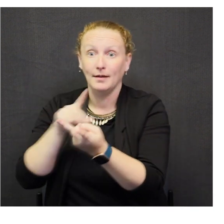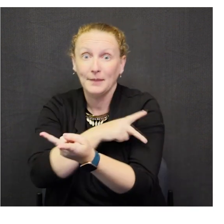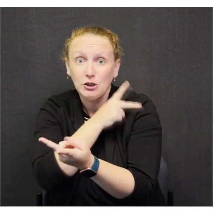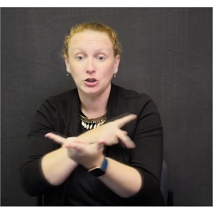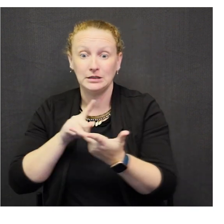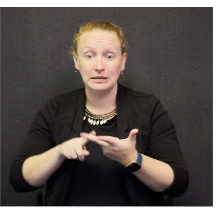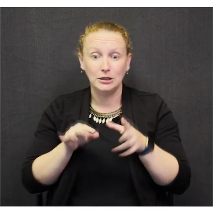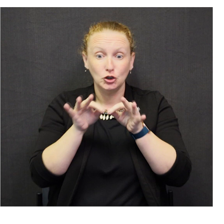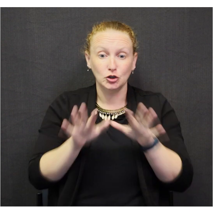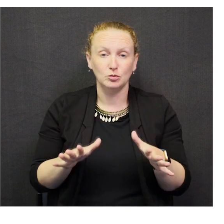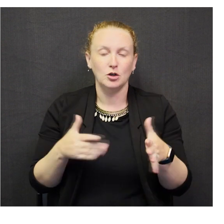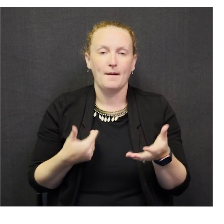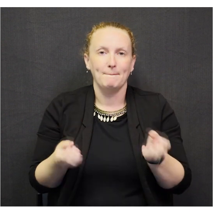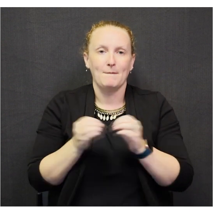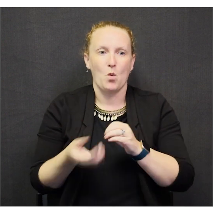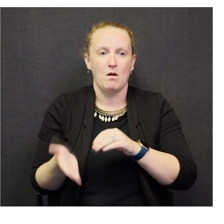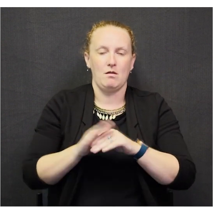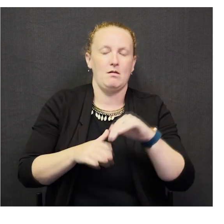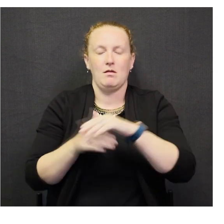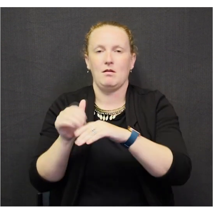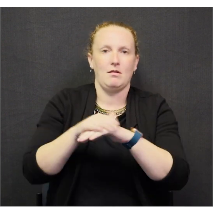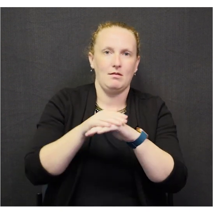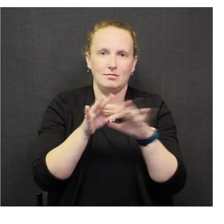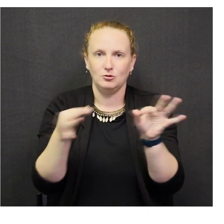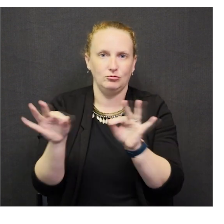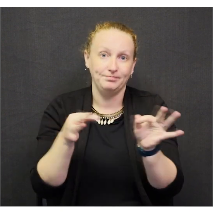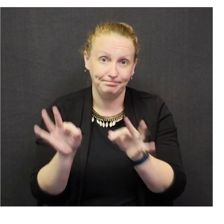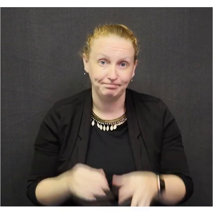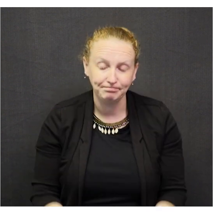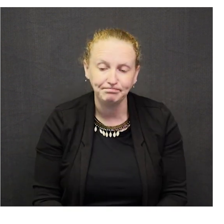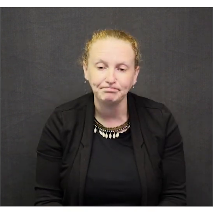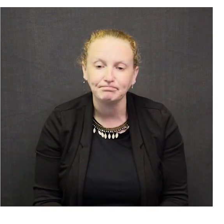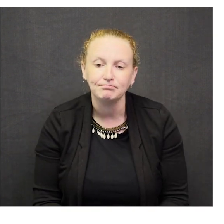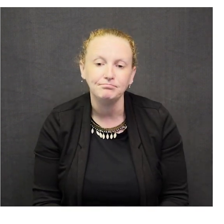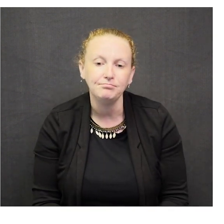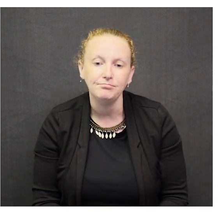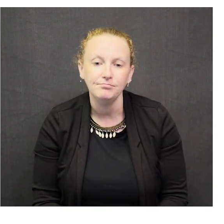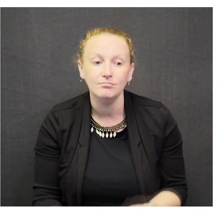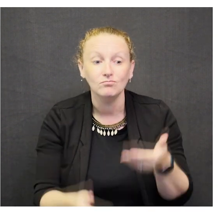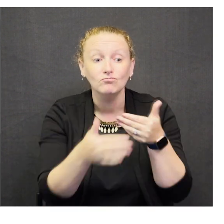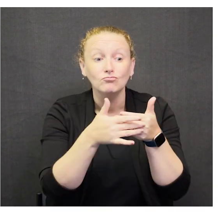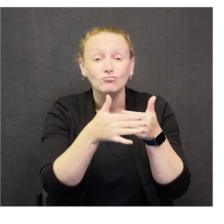do know that, you know, as the physical distancing restrictions are eased and we figure out how